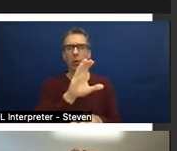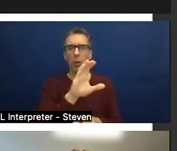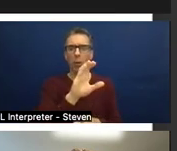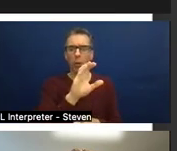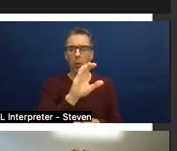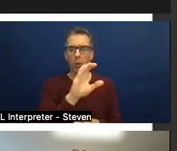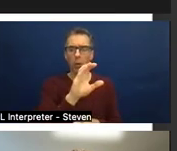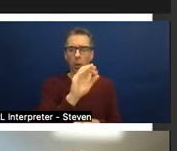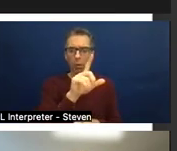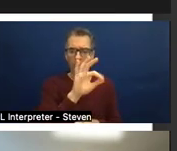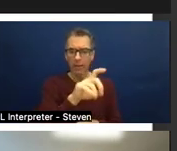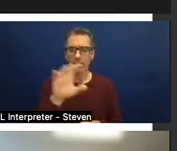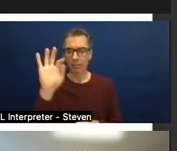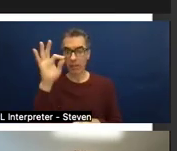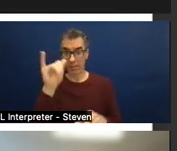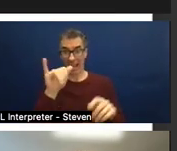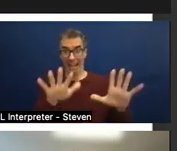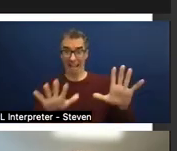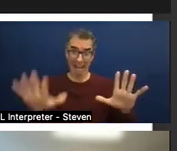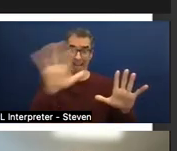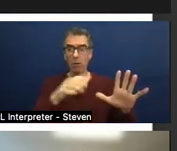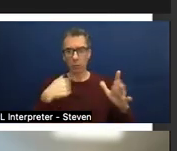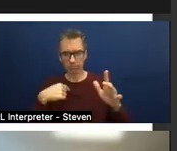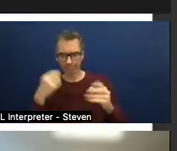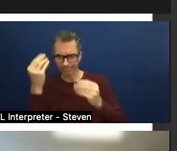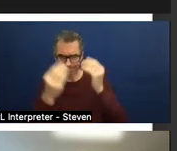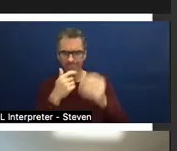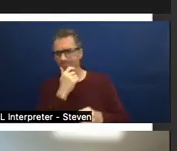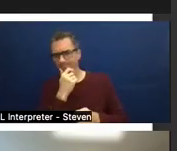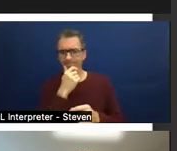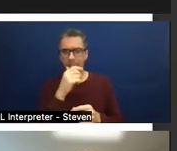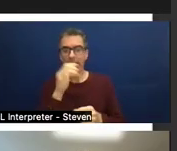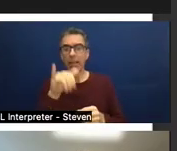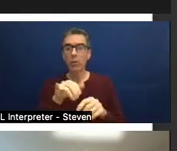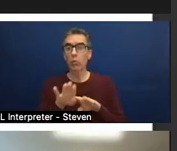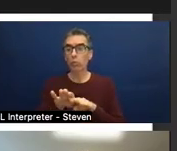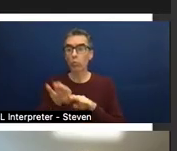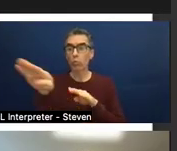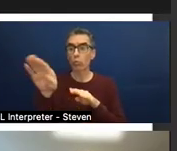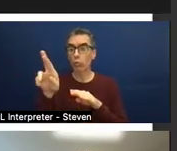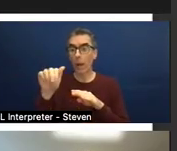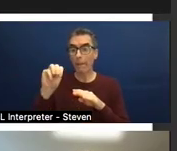So as I mentioned, we are planning to realign those ramps on the south side of the intersect